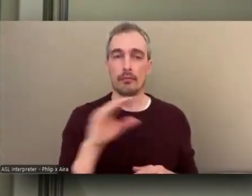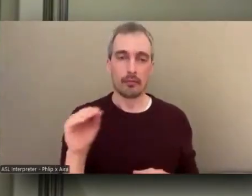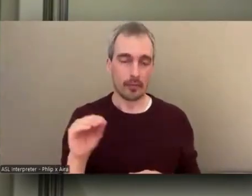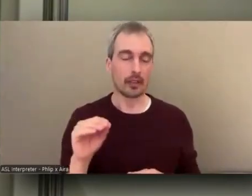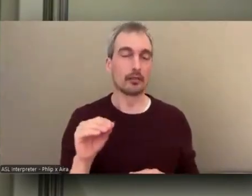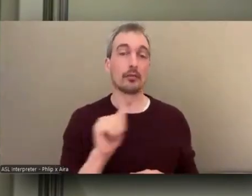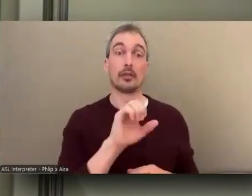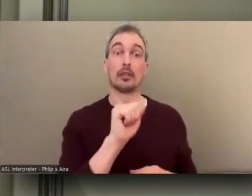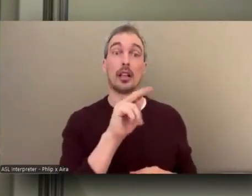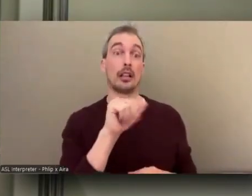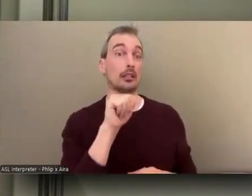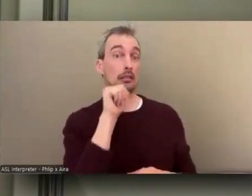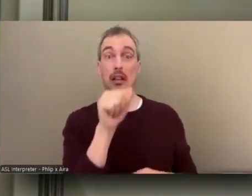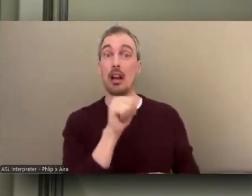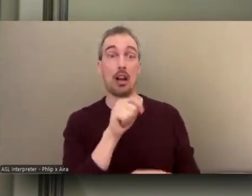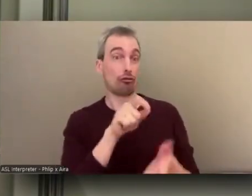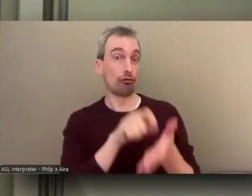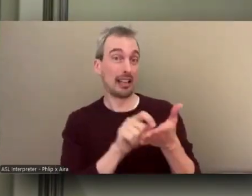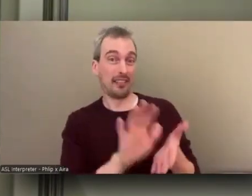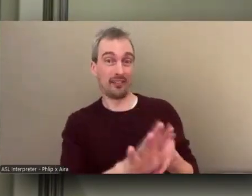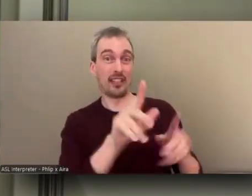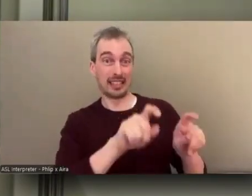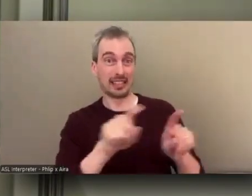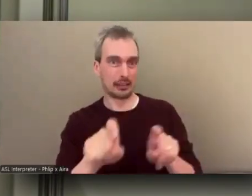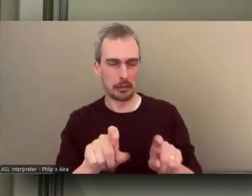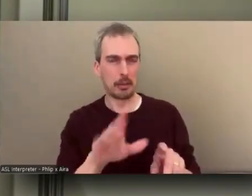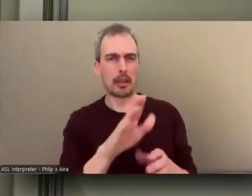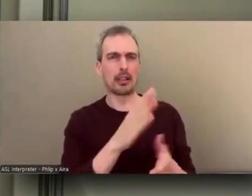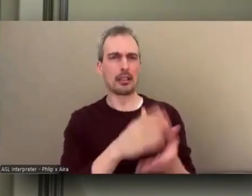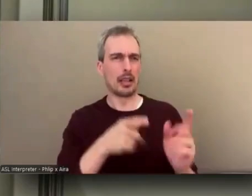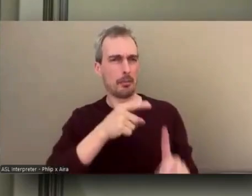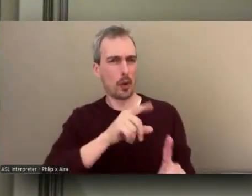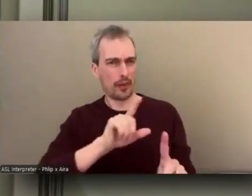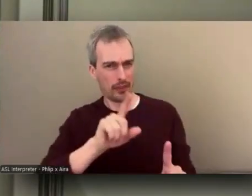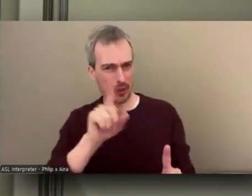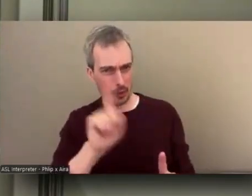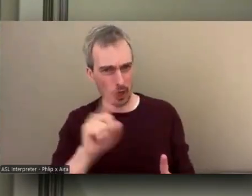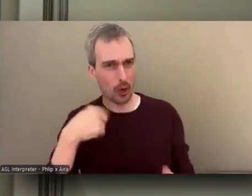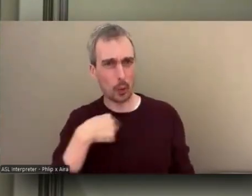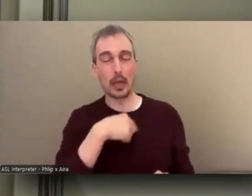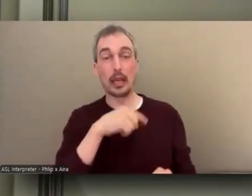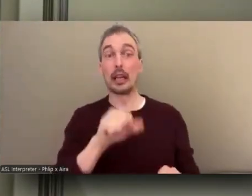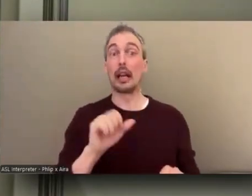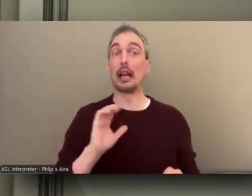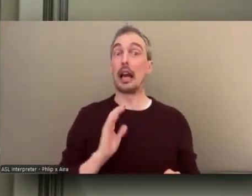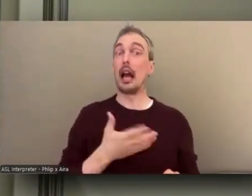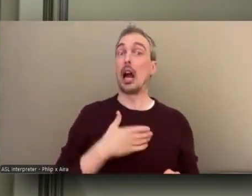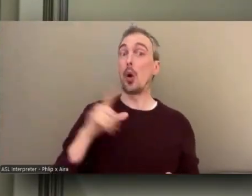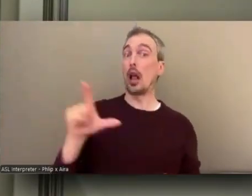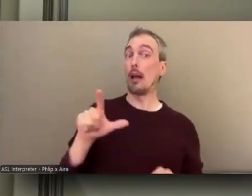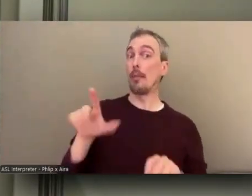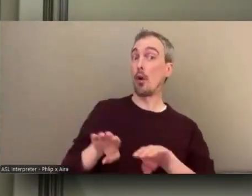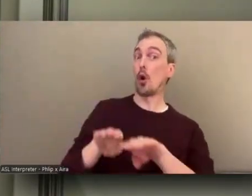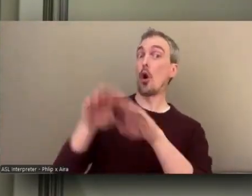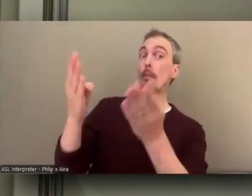So maybe there's a thing there where at some point we're able to open up our library to be more platform as a service and you're writing your own